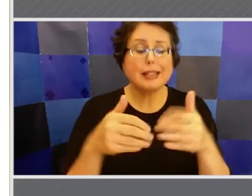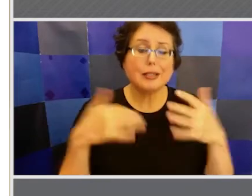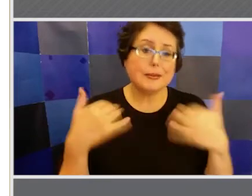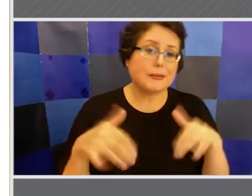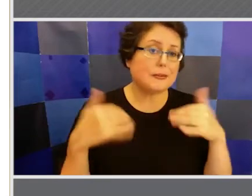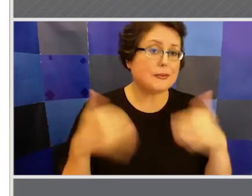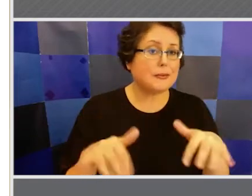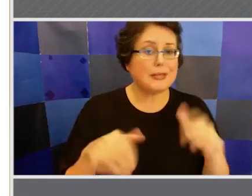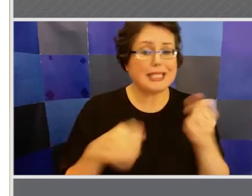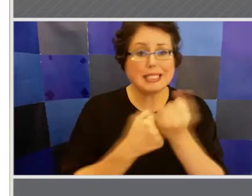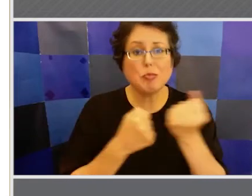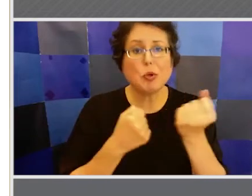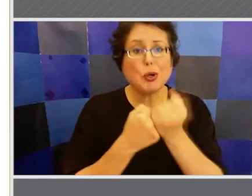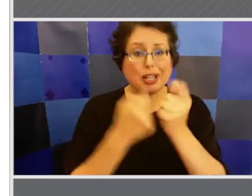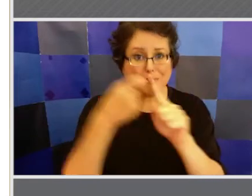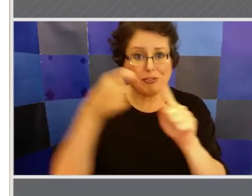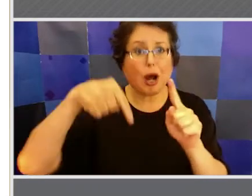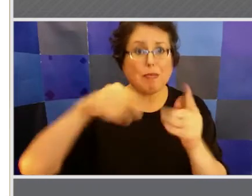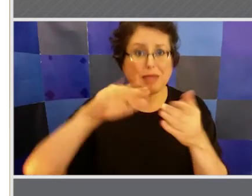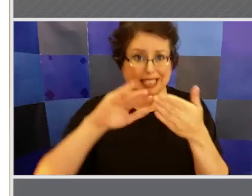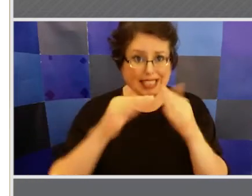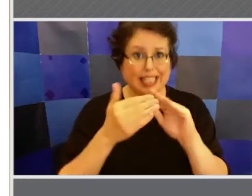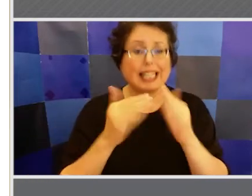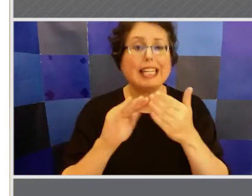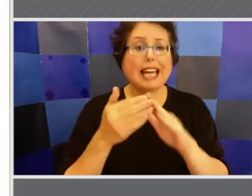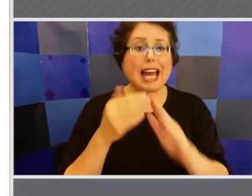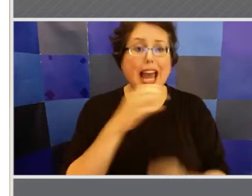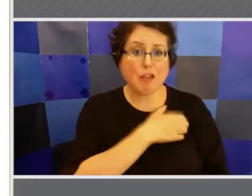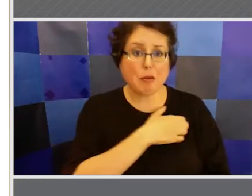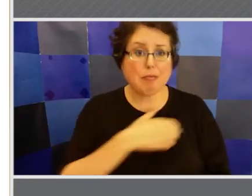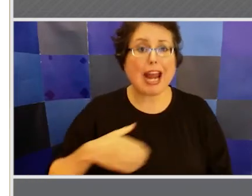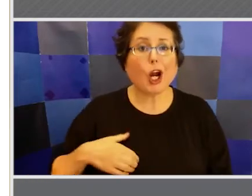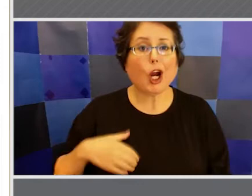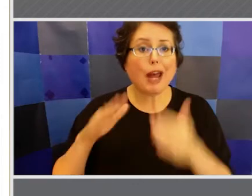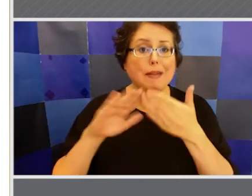supported by the city the mayor the council city council is really to support people and